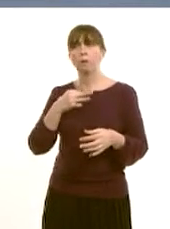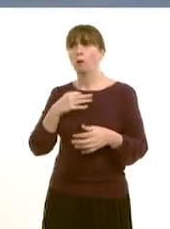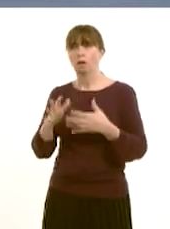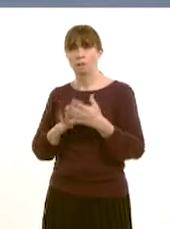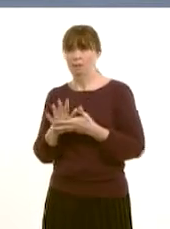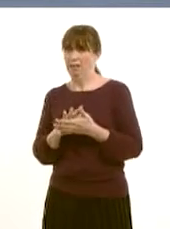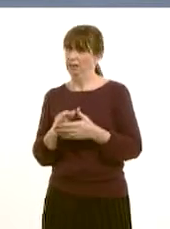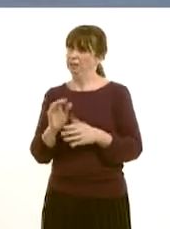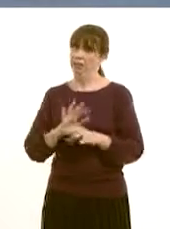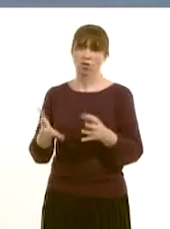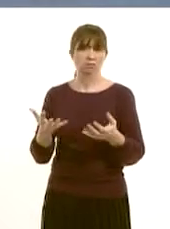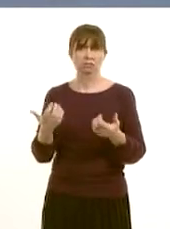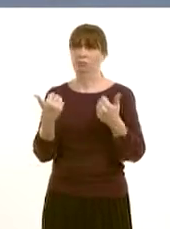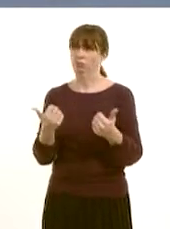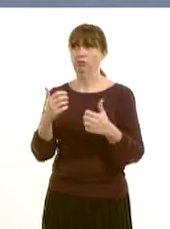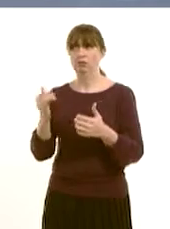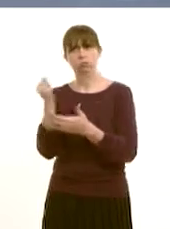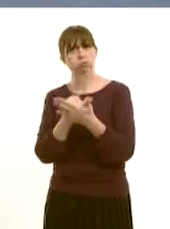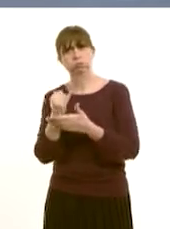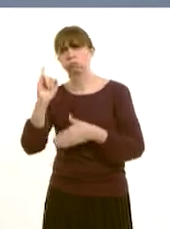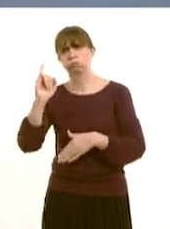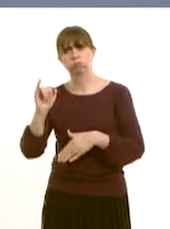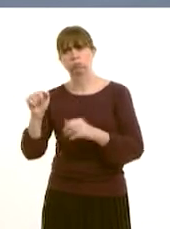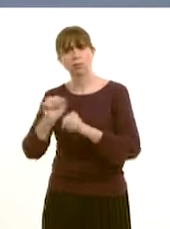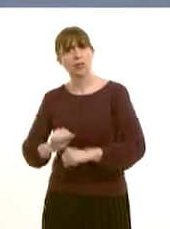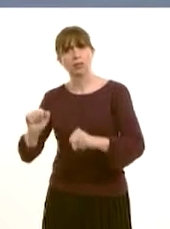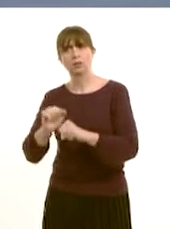First Minister, and although there has been a recent review into CAMHS, it has certainly